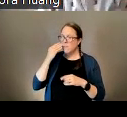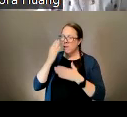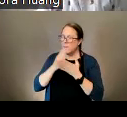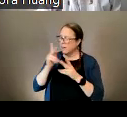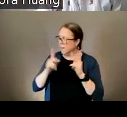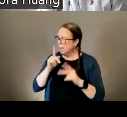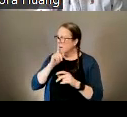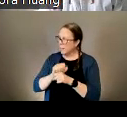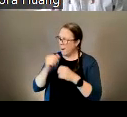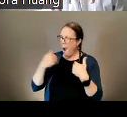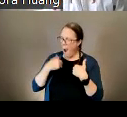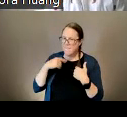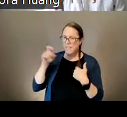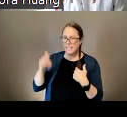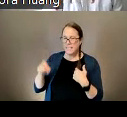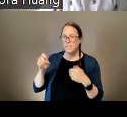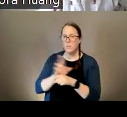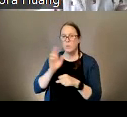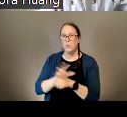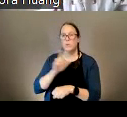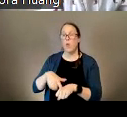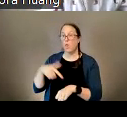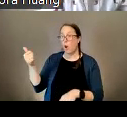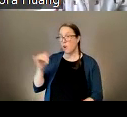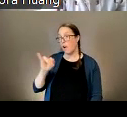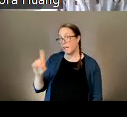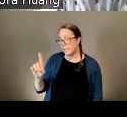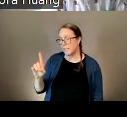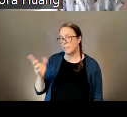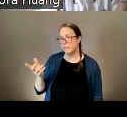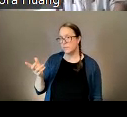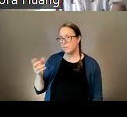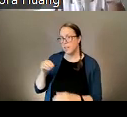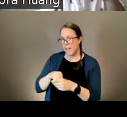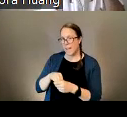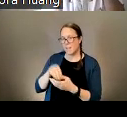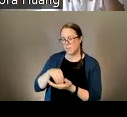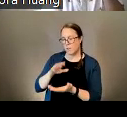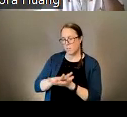a need to use longer image descriptions in documents or handouts.